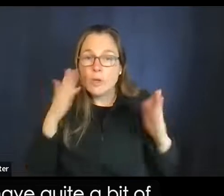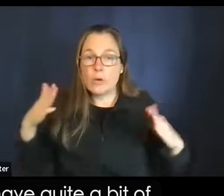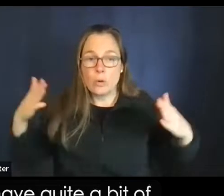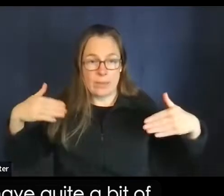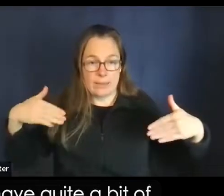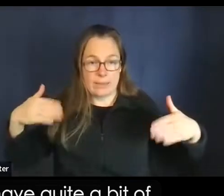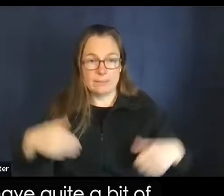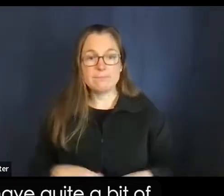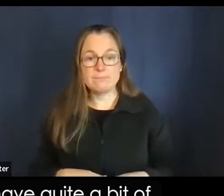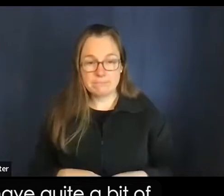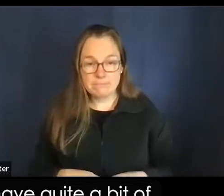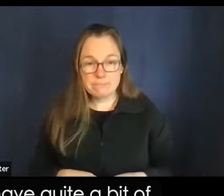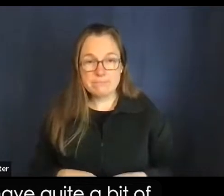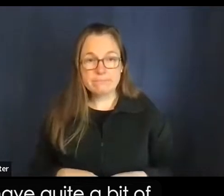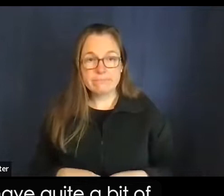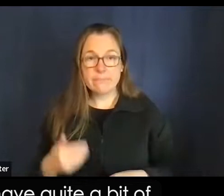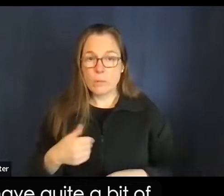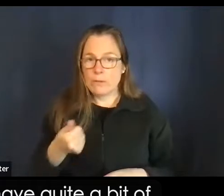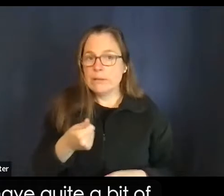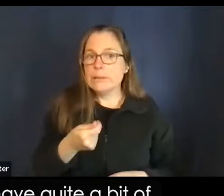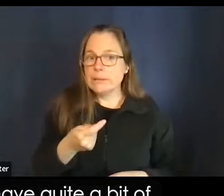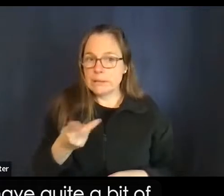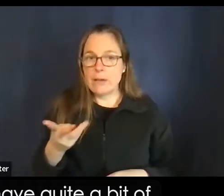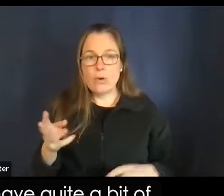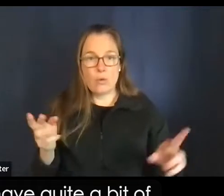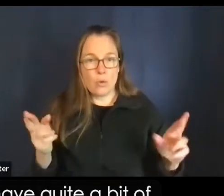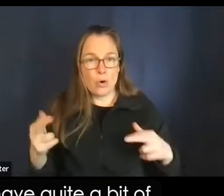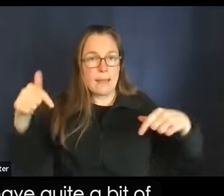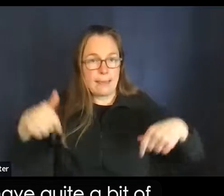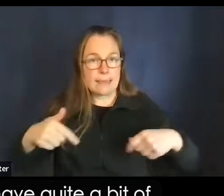If you haven't noticed, we have quite a bit of space in this building, so we have some options